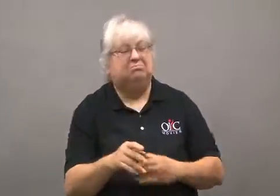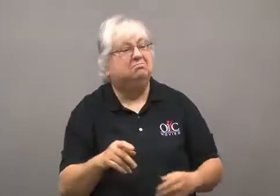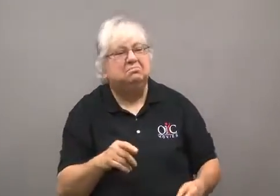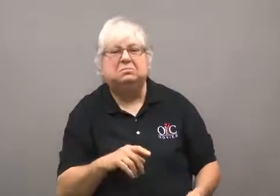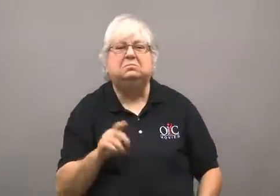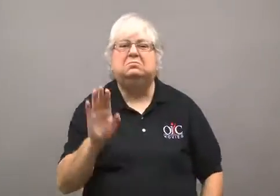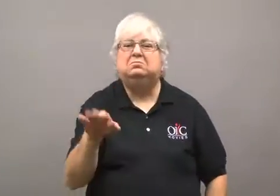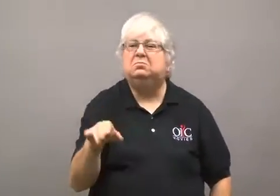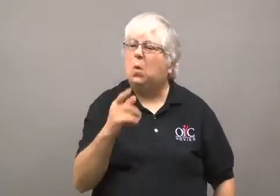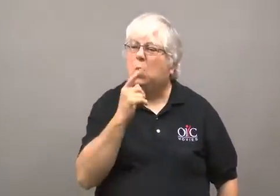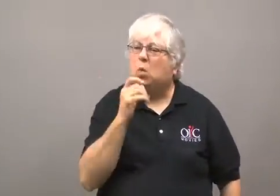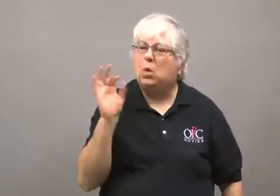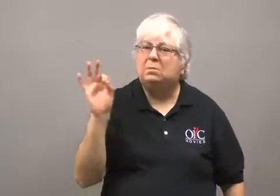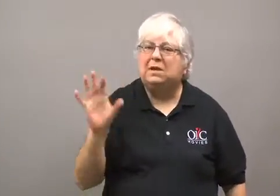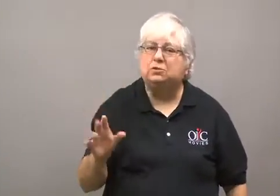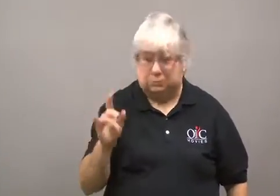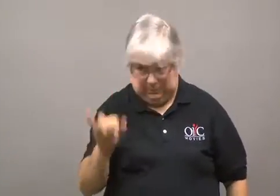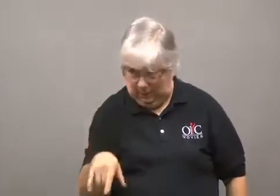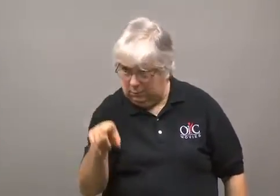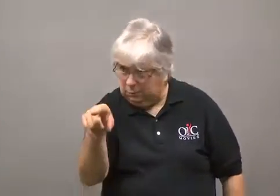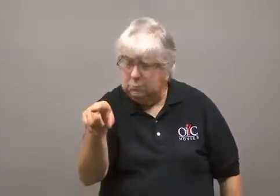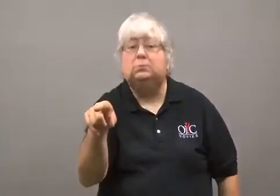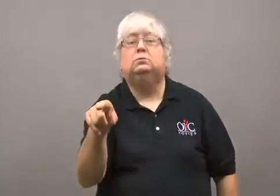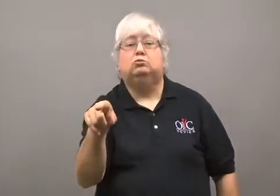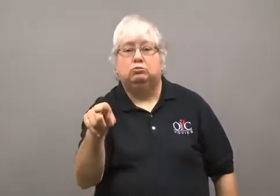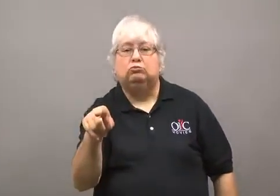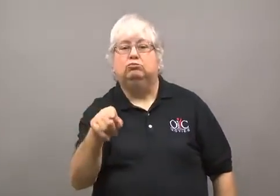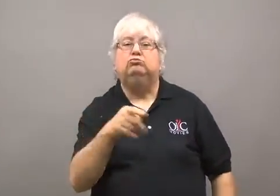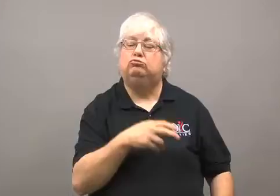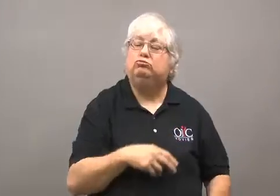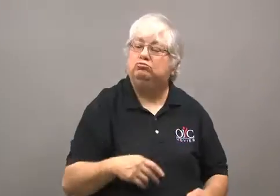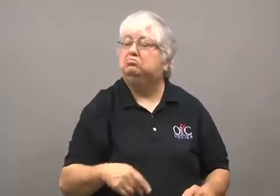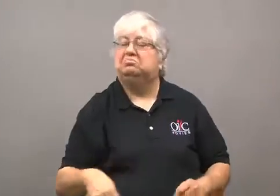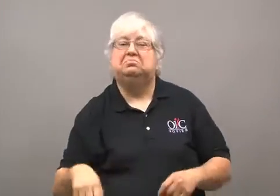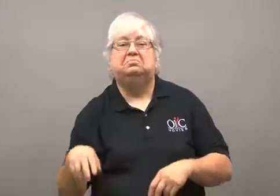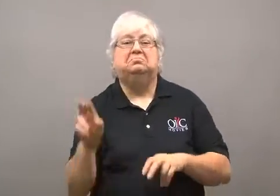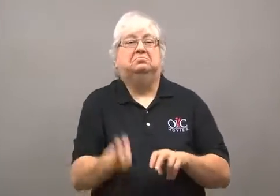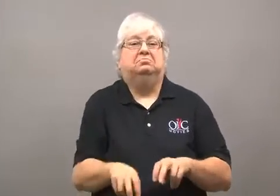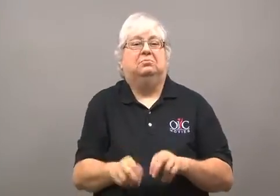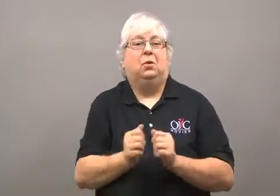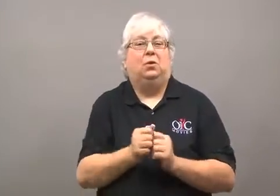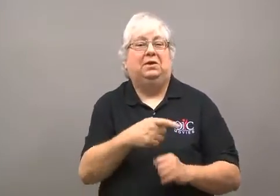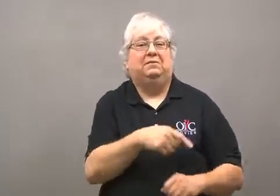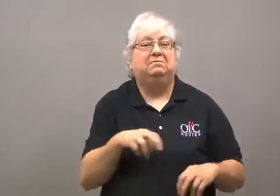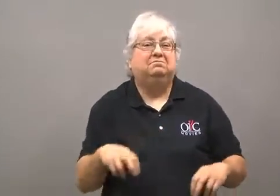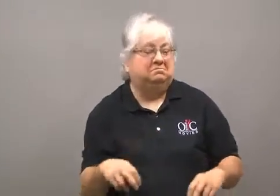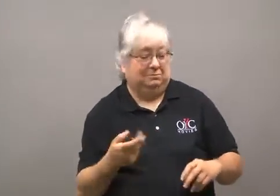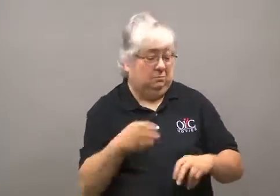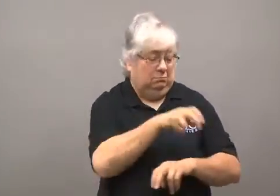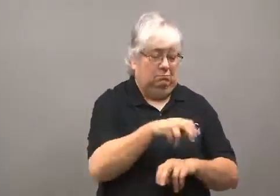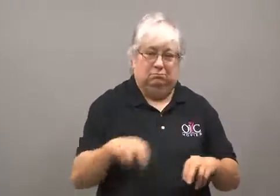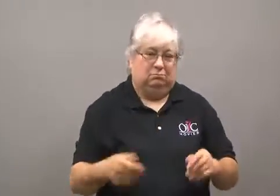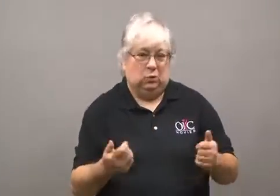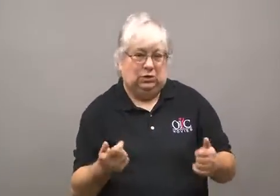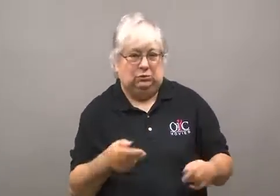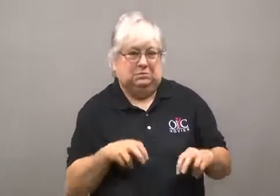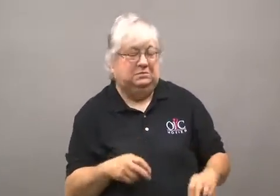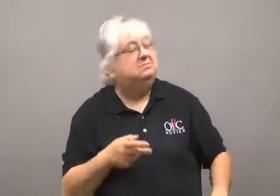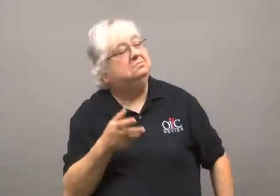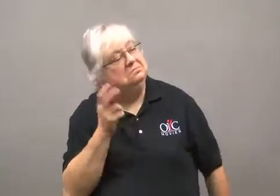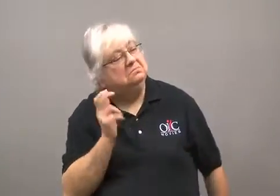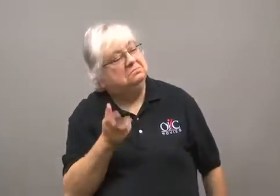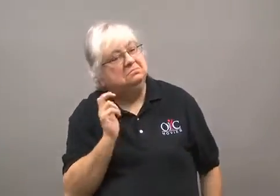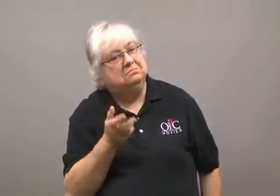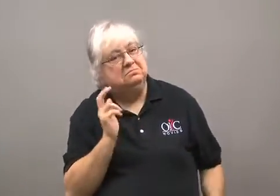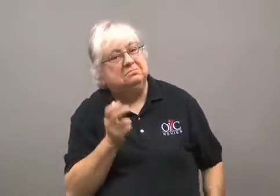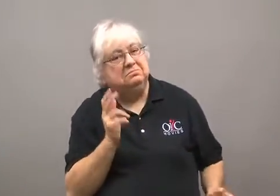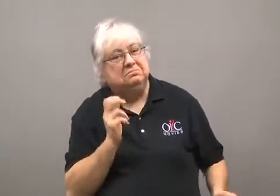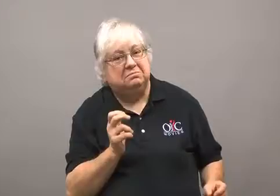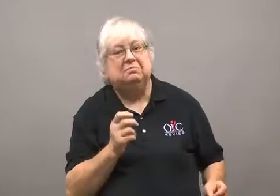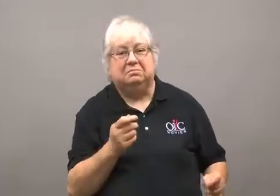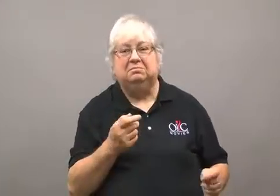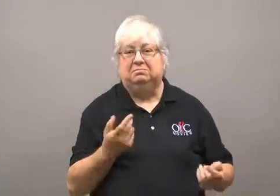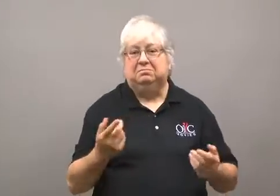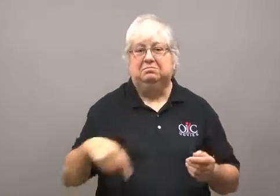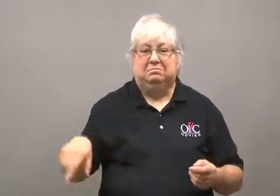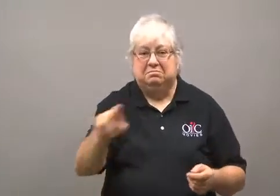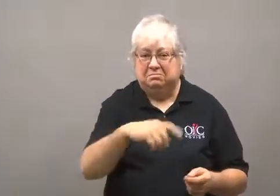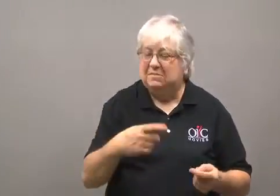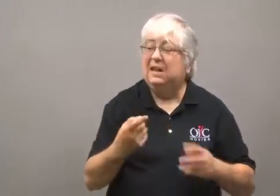He asked who the pastor was, and sat next to him and listened in.